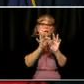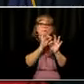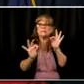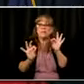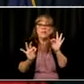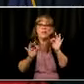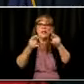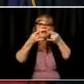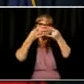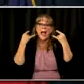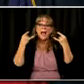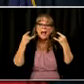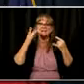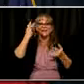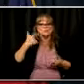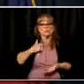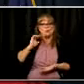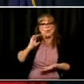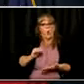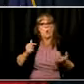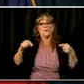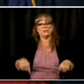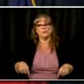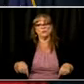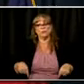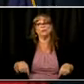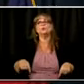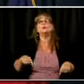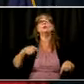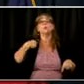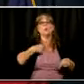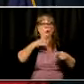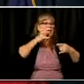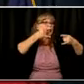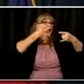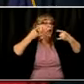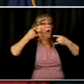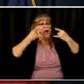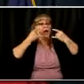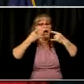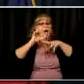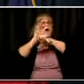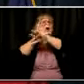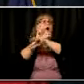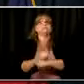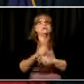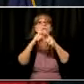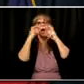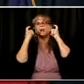we need to stay safe uh but i i think we're all looking forward to a day where we can put